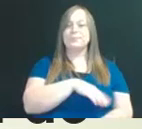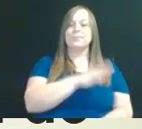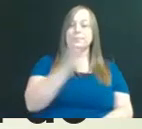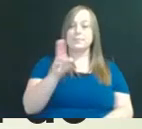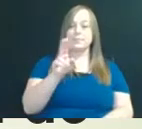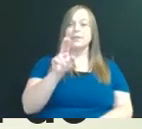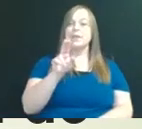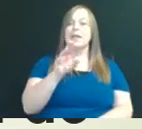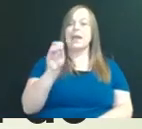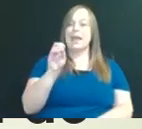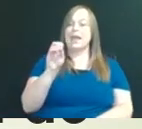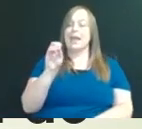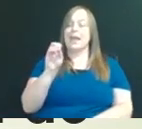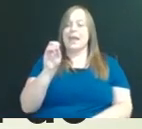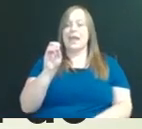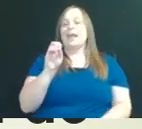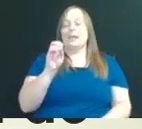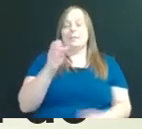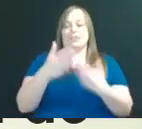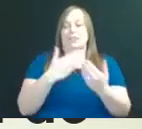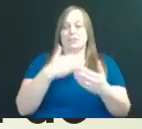So it's much easier to use the acronym.